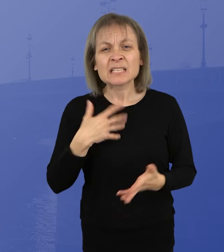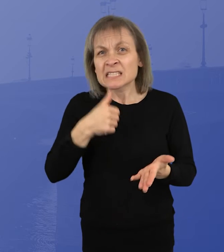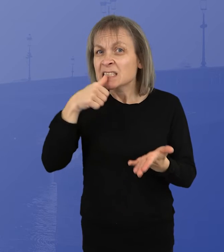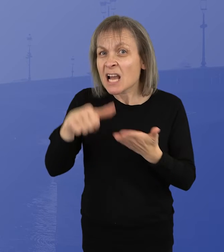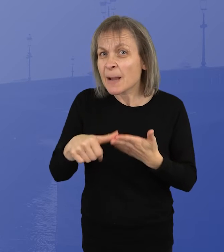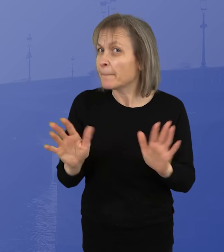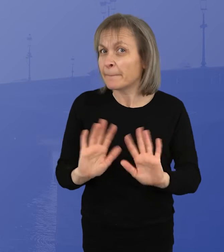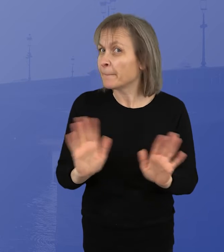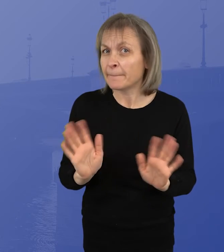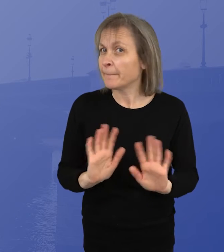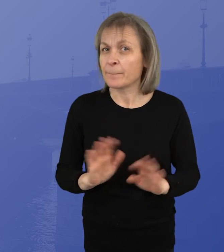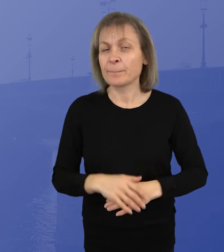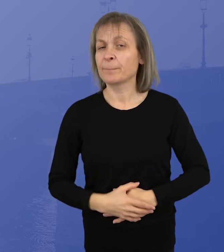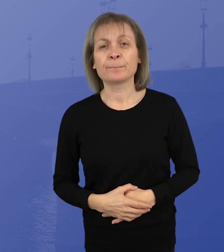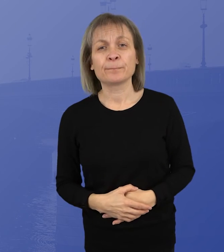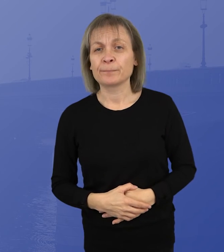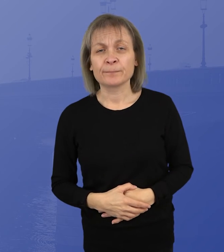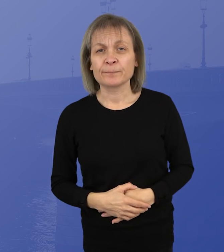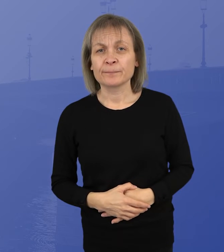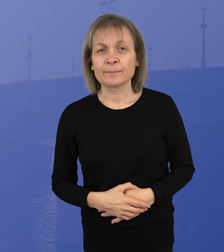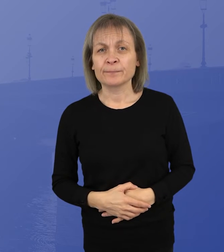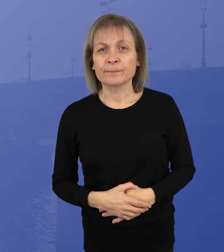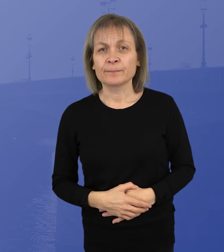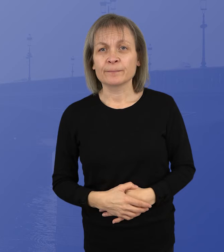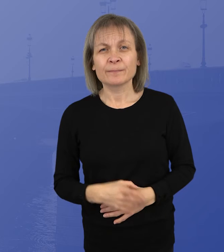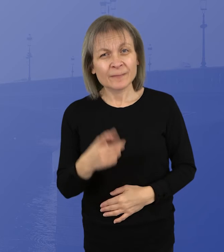You do not need a stamp.